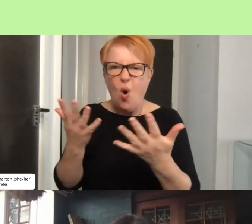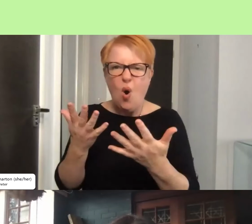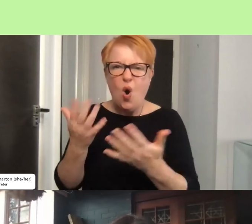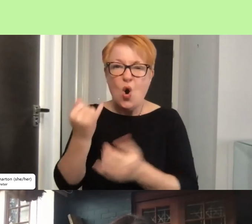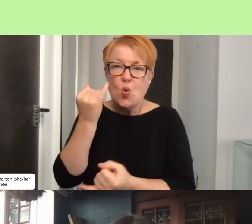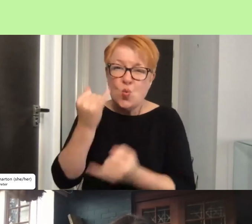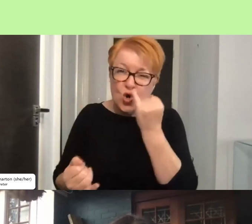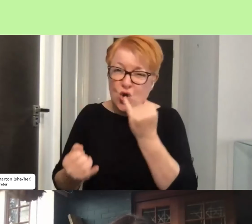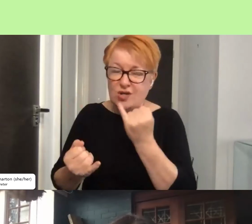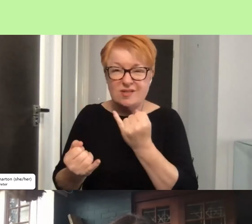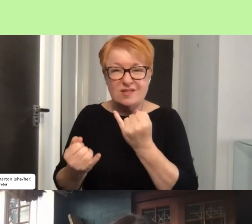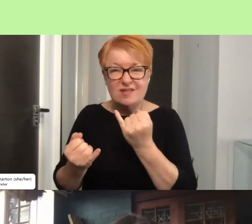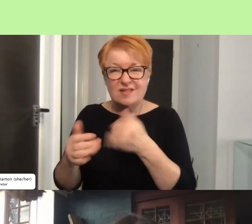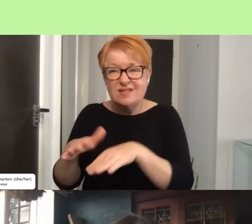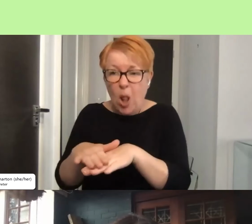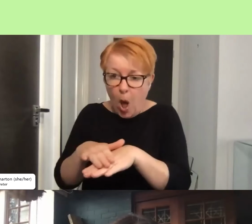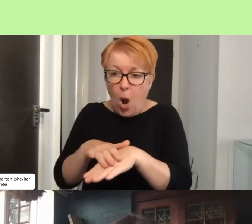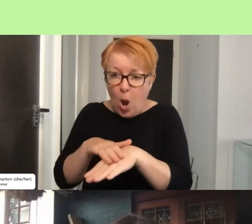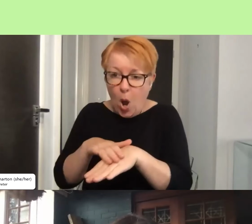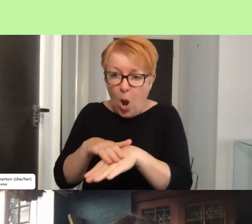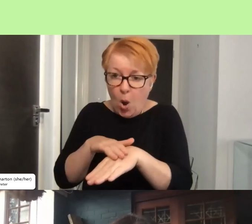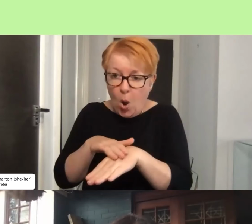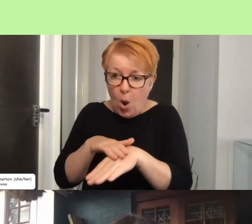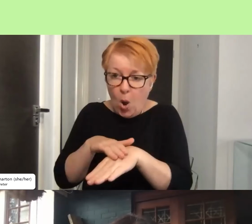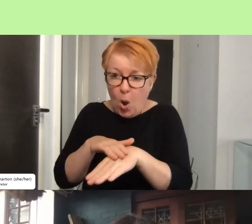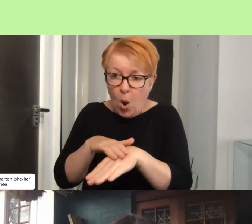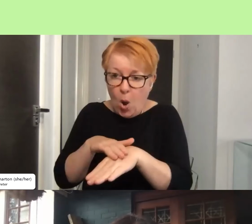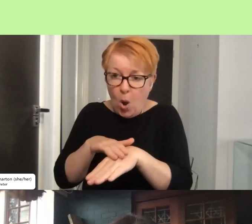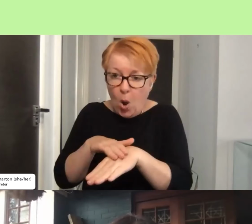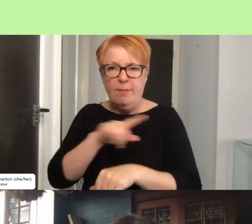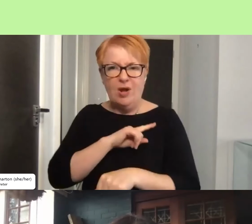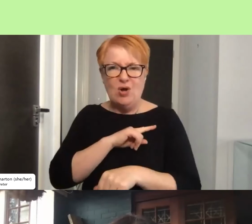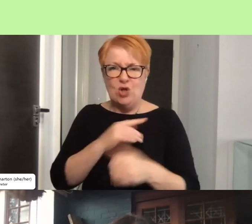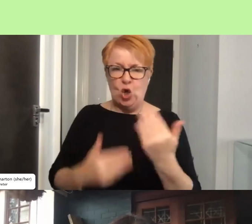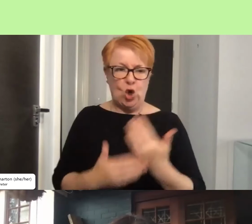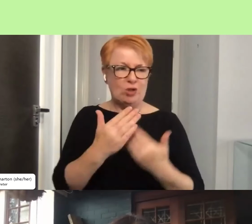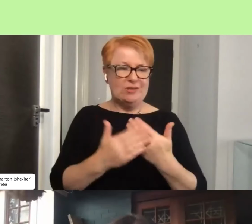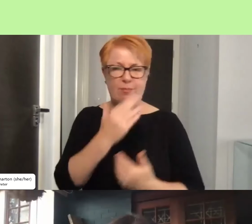Like sometimes I think contemporary art became so slow that maybe some other art from the